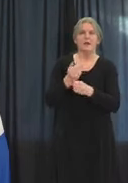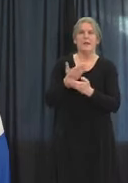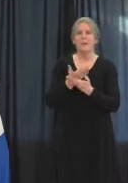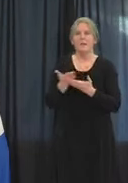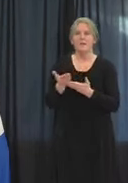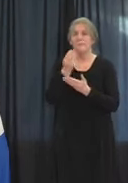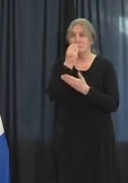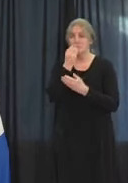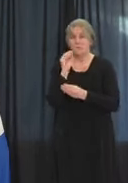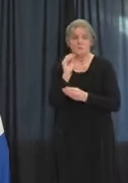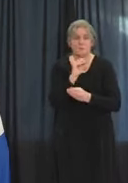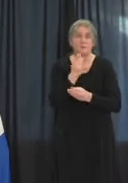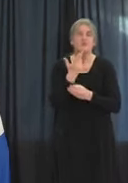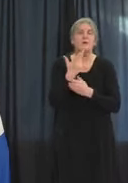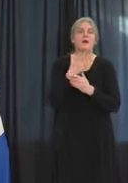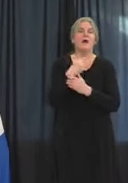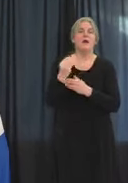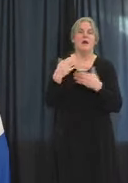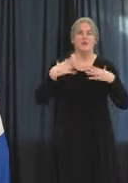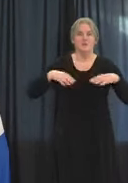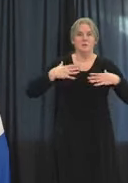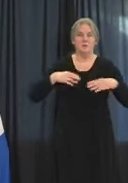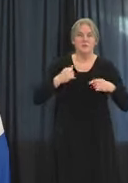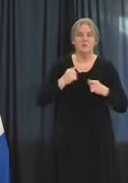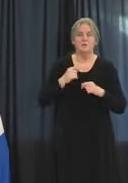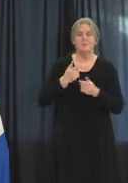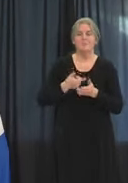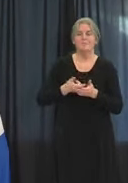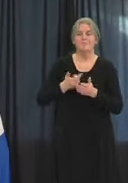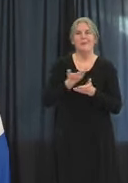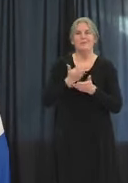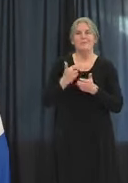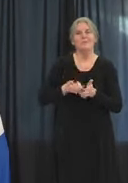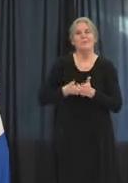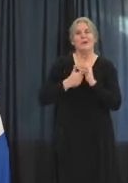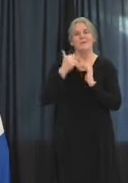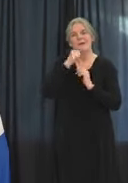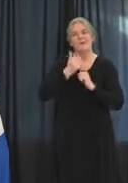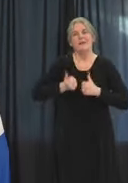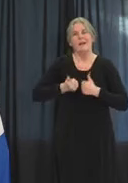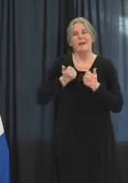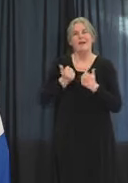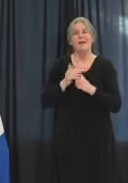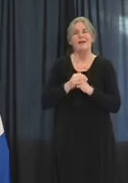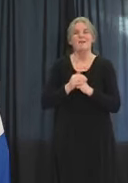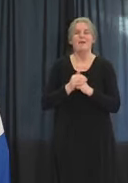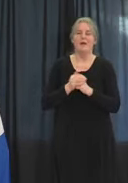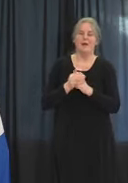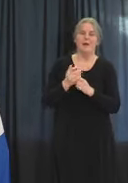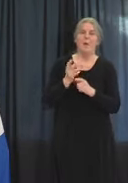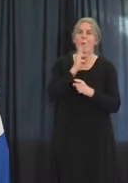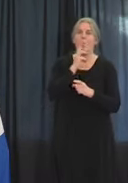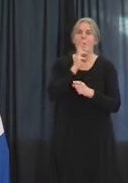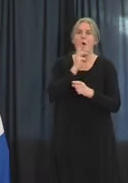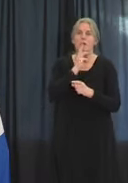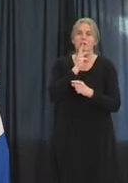distributing accommodating food, clothing, or other welfare services, provide and maintain